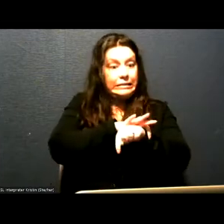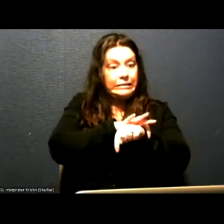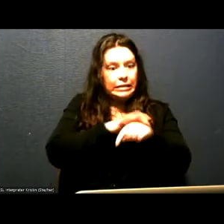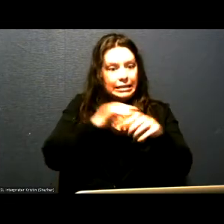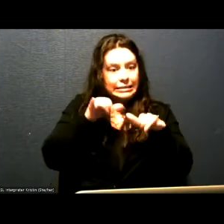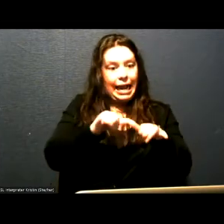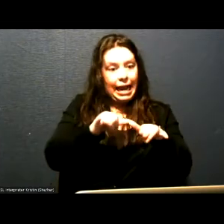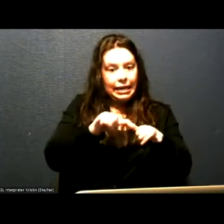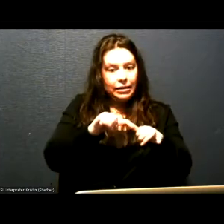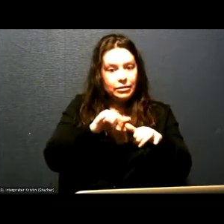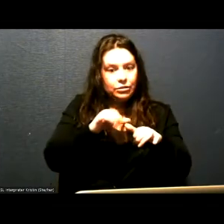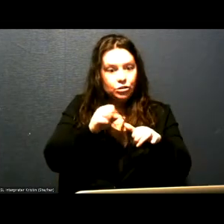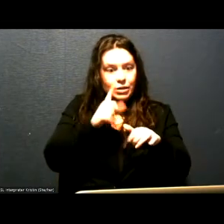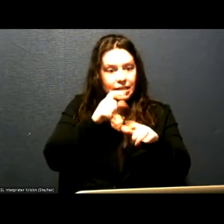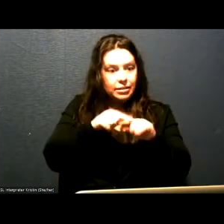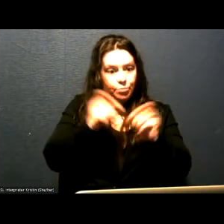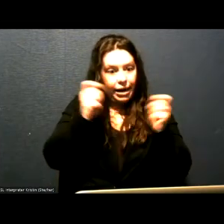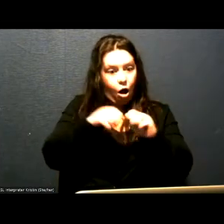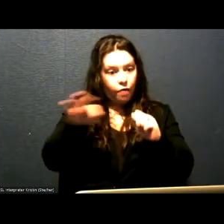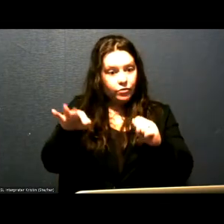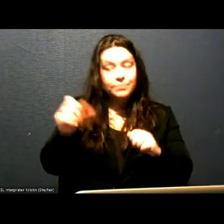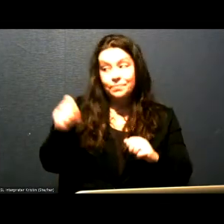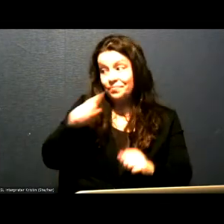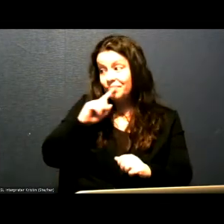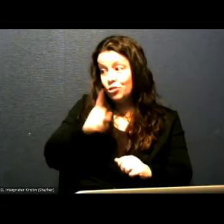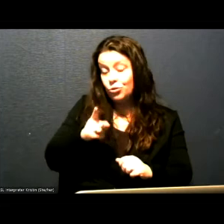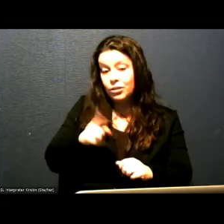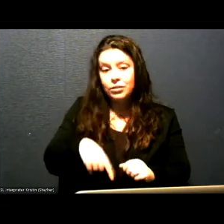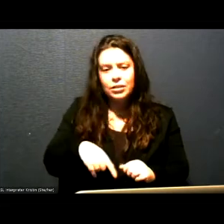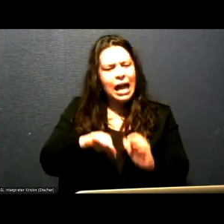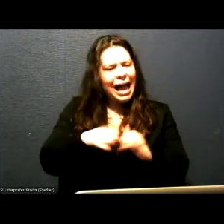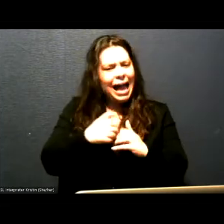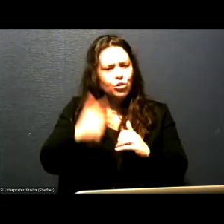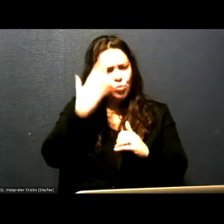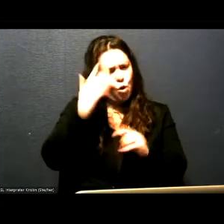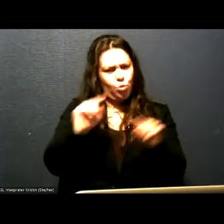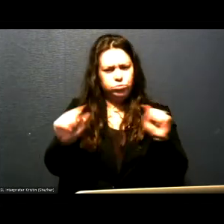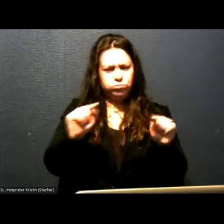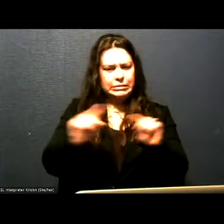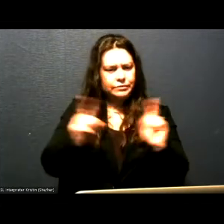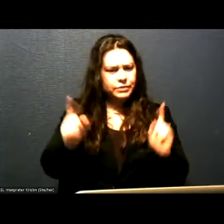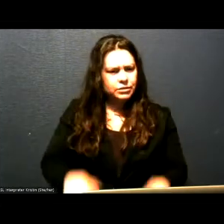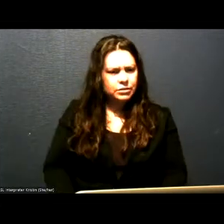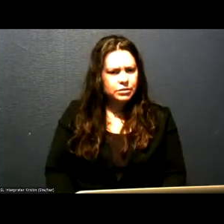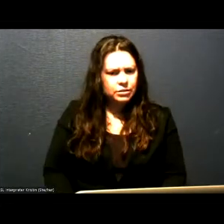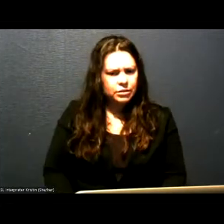Erika: Is there a way that you tell them apart besides their names and maybe how they look, as well?